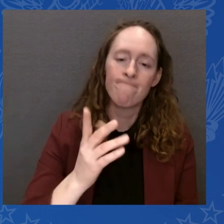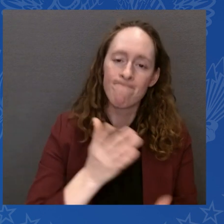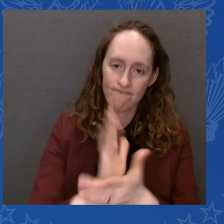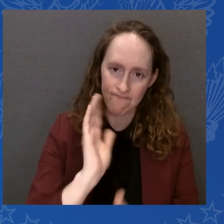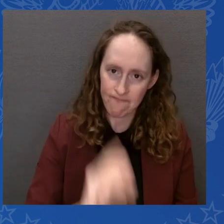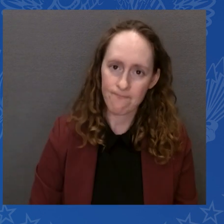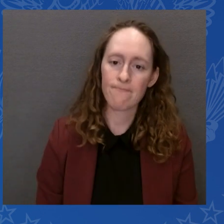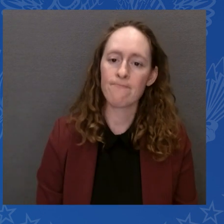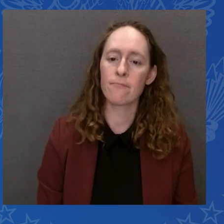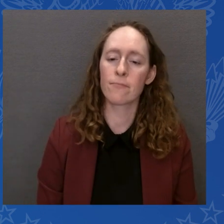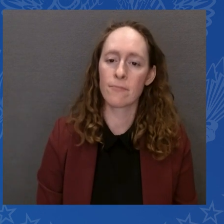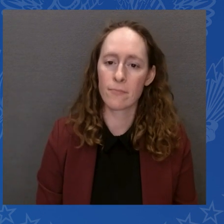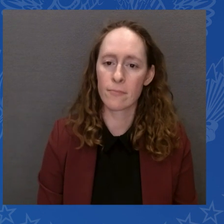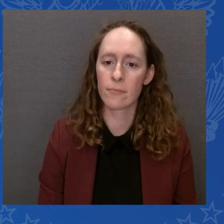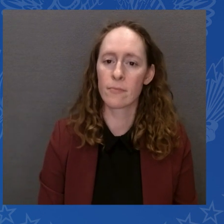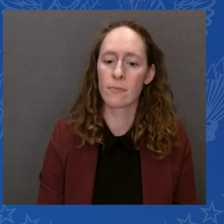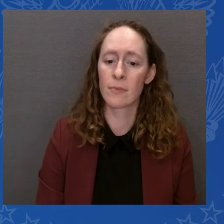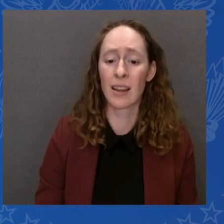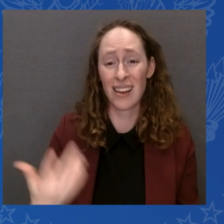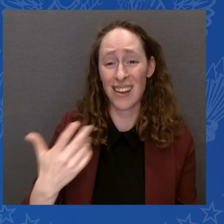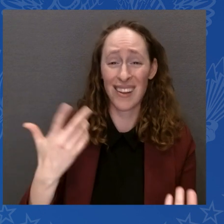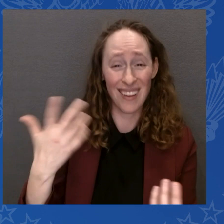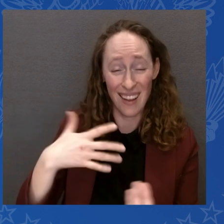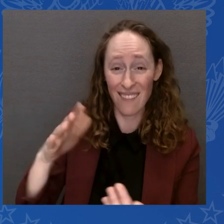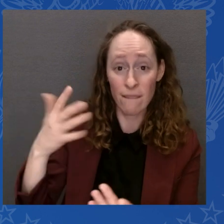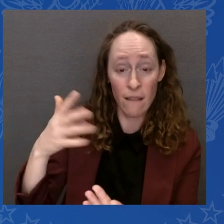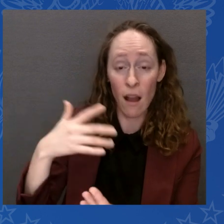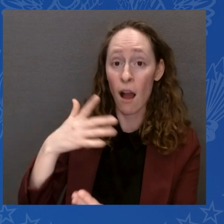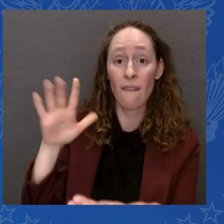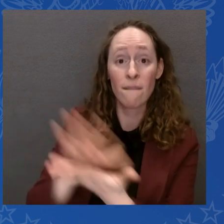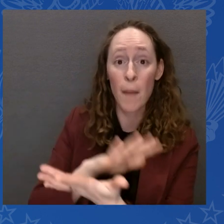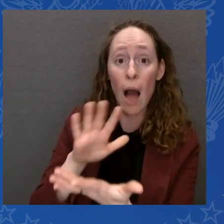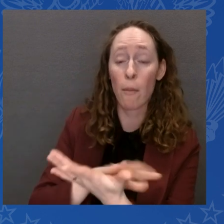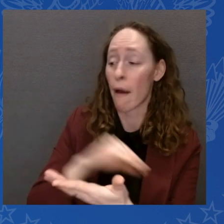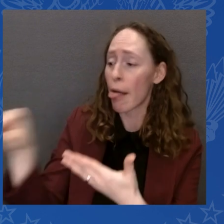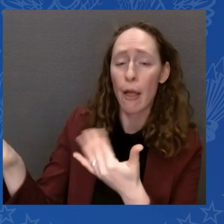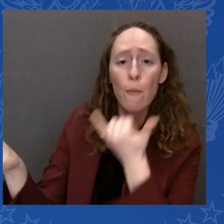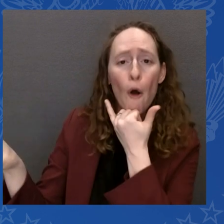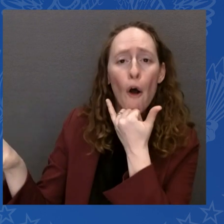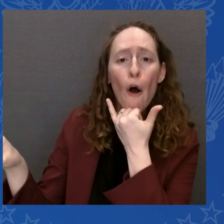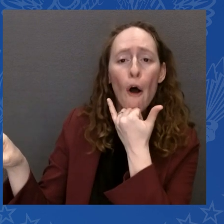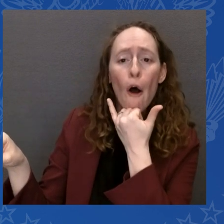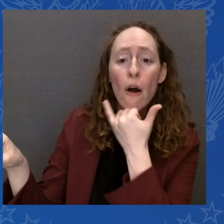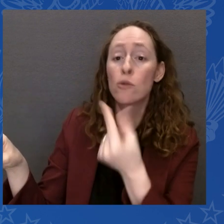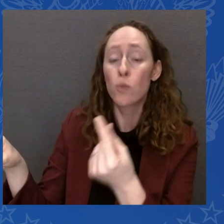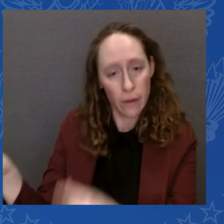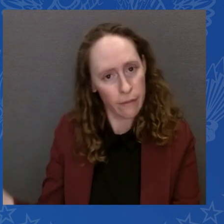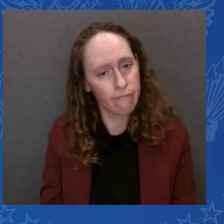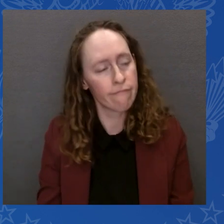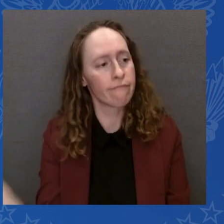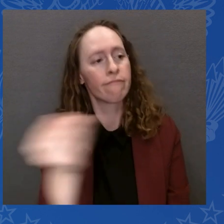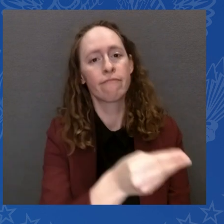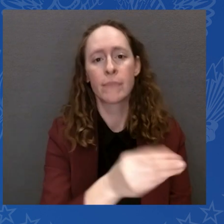We immediately turned them over to the Archives and the Justice Department. We're fully cooperating and looking forward to getting this resolved quickly.